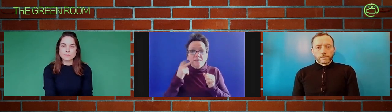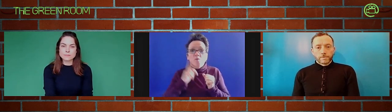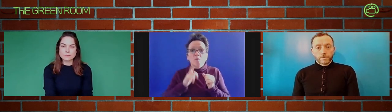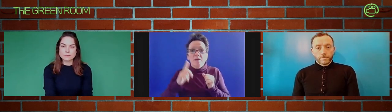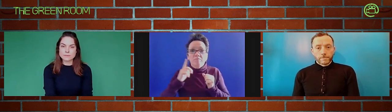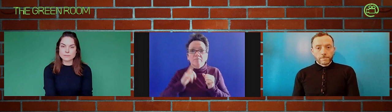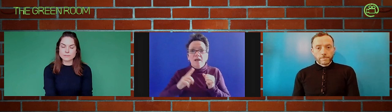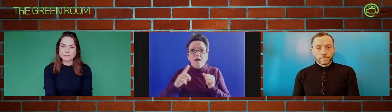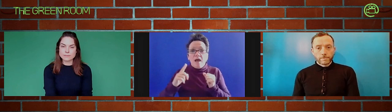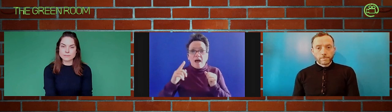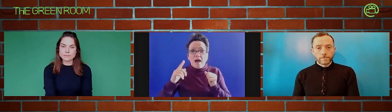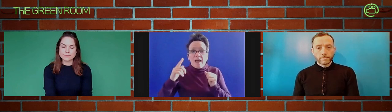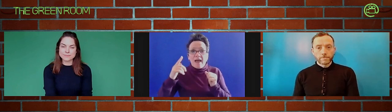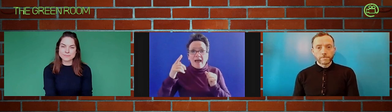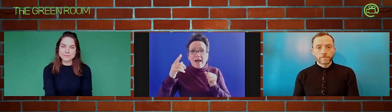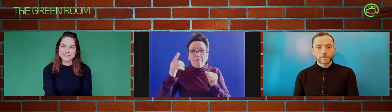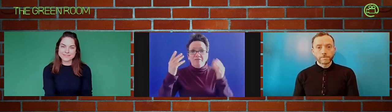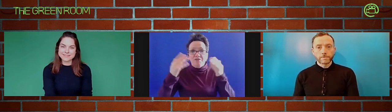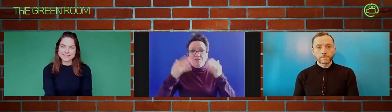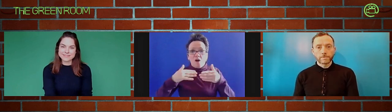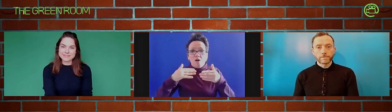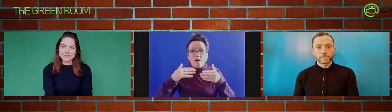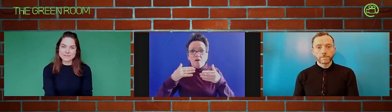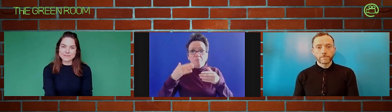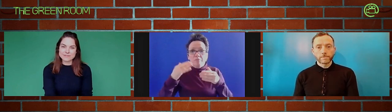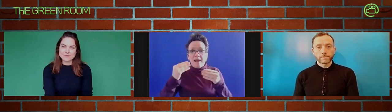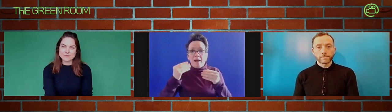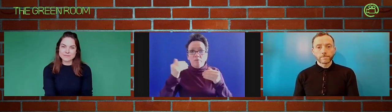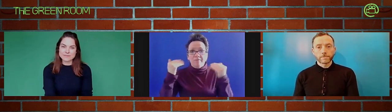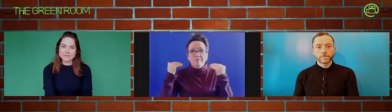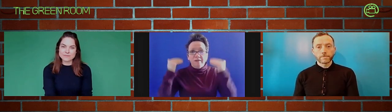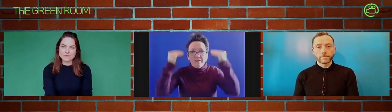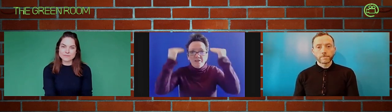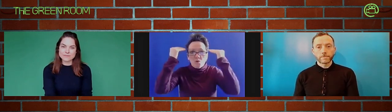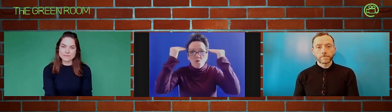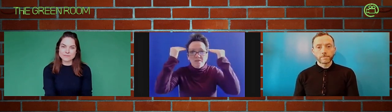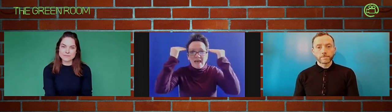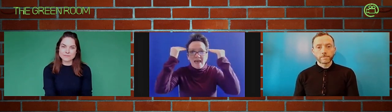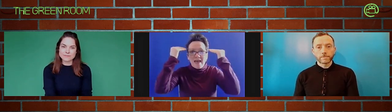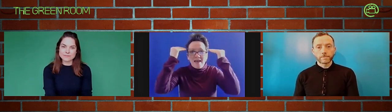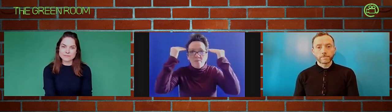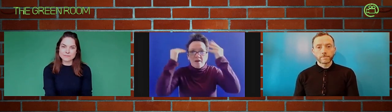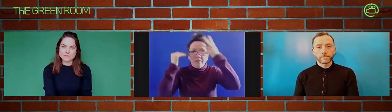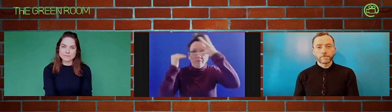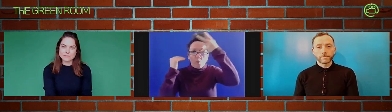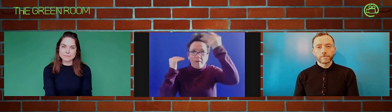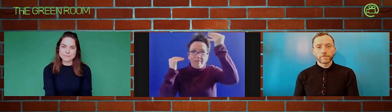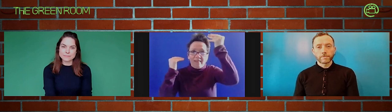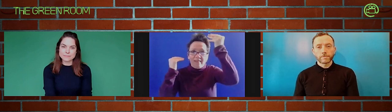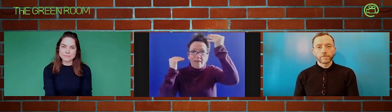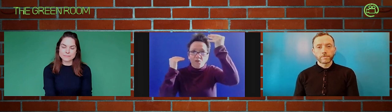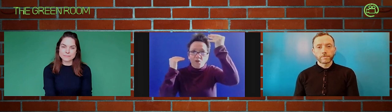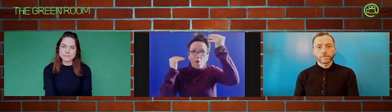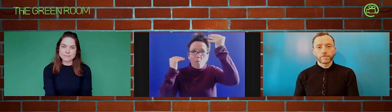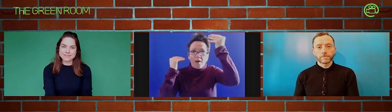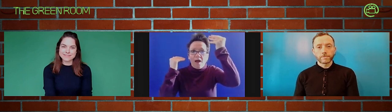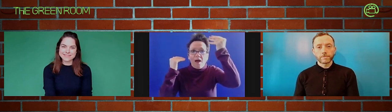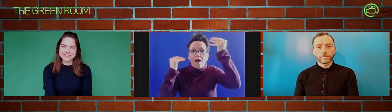woman. I have dark brown very short hair with a kind of quiffy thing at the top.